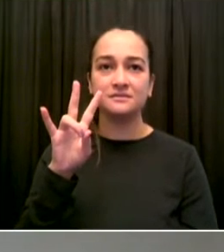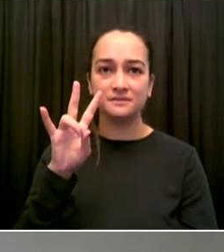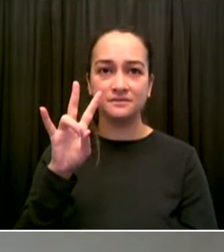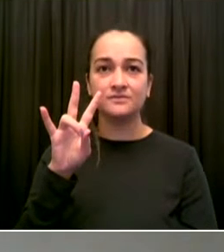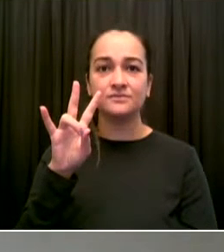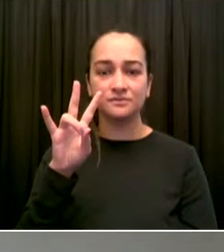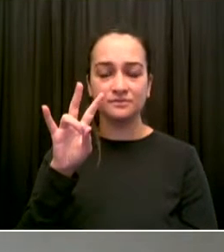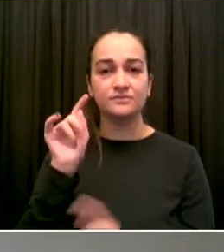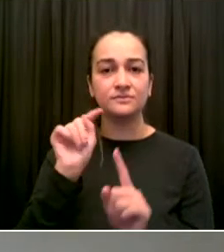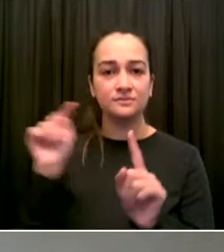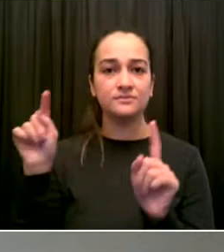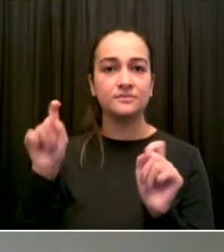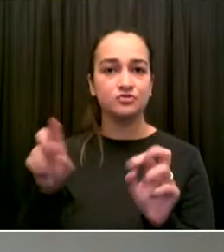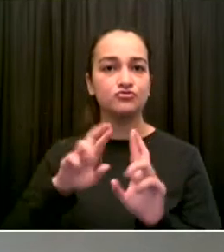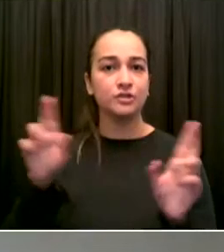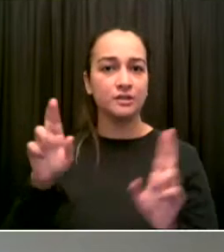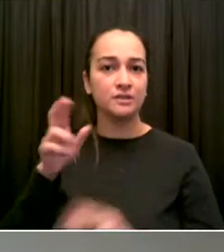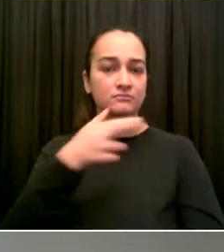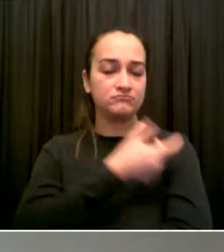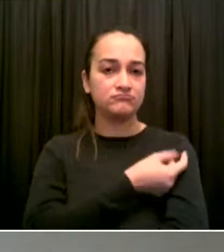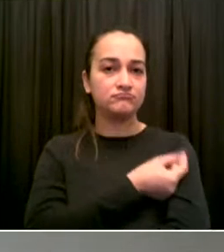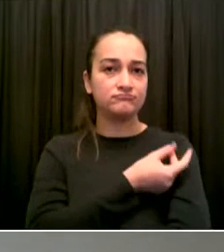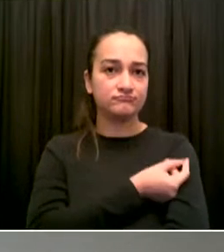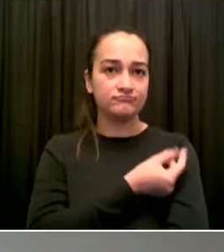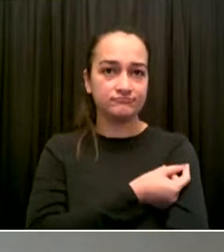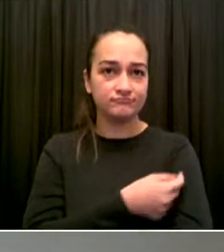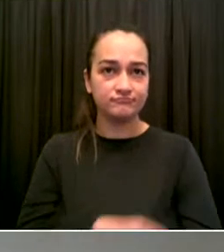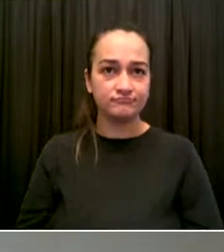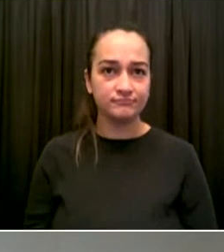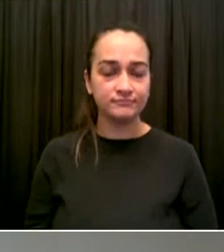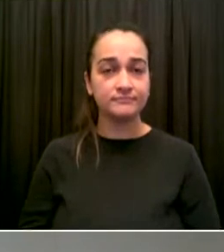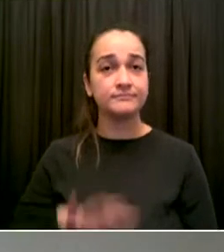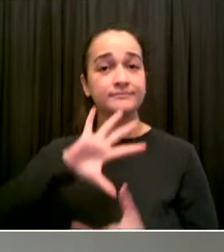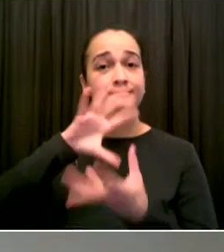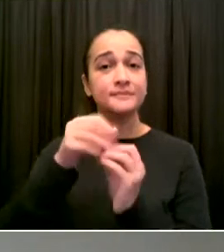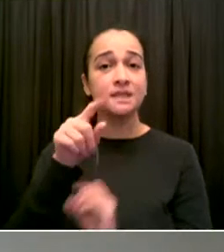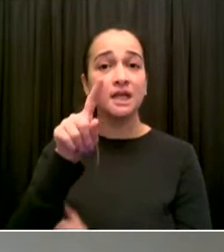BUILNGDIS. ONES THAT WERE ALREADY IN PUBLIC SCHOOL BUILDINGS WERE